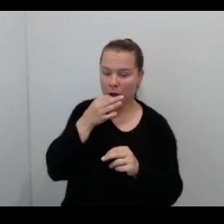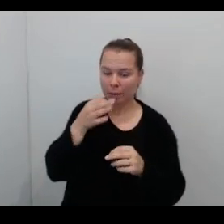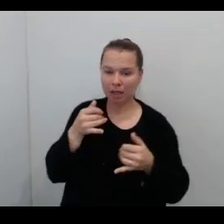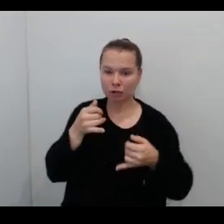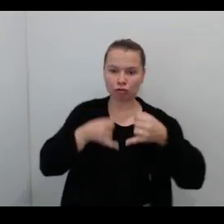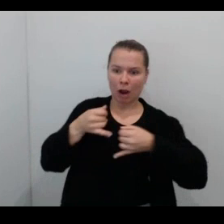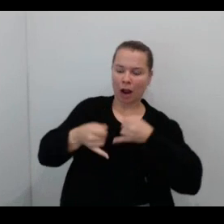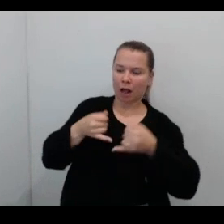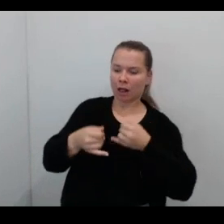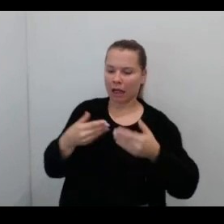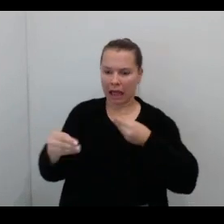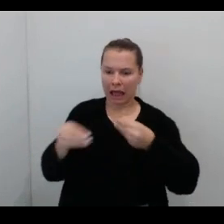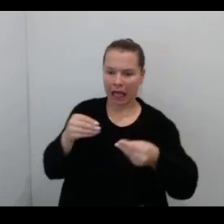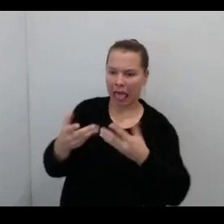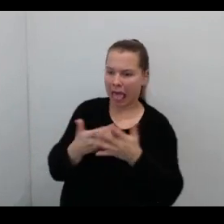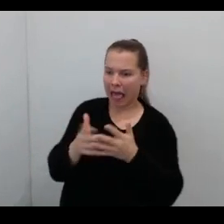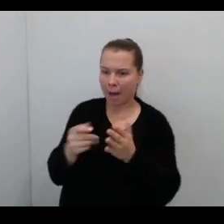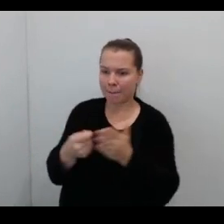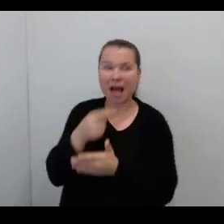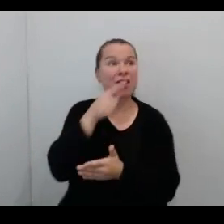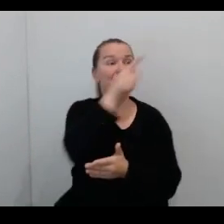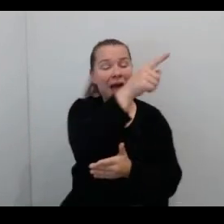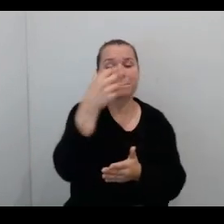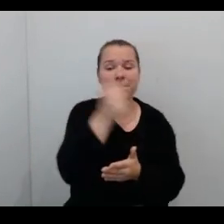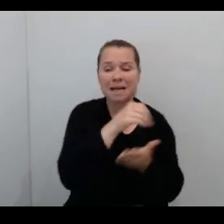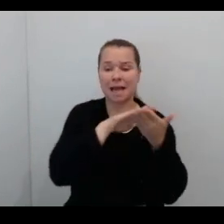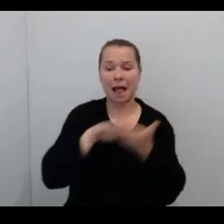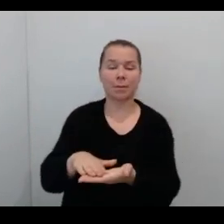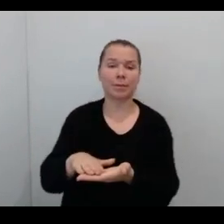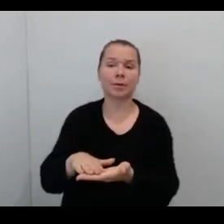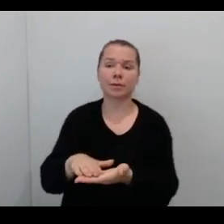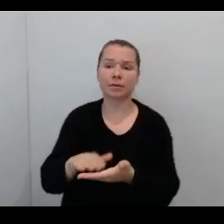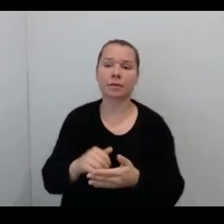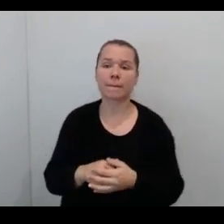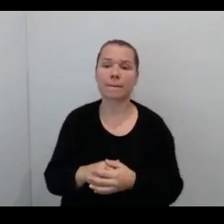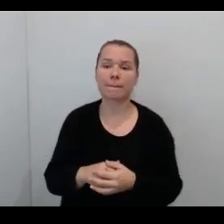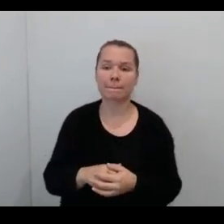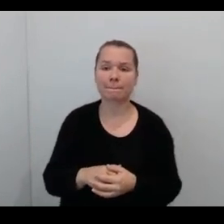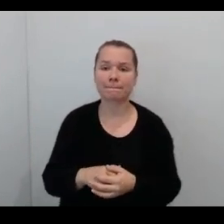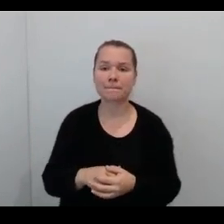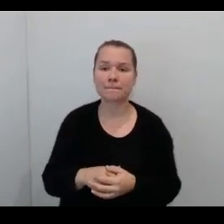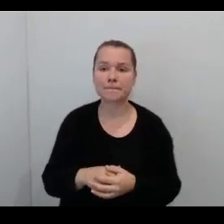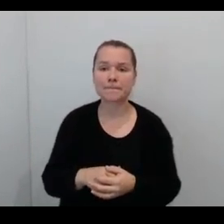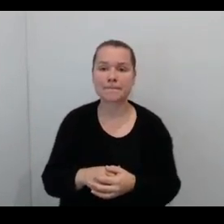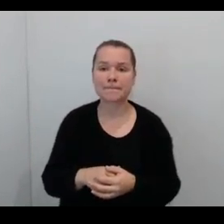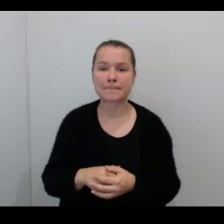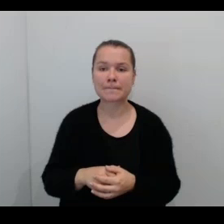And, Paul, these clients as well they can come direct to yourselves for a free